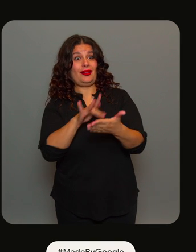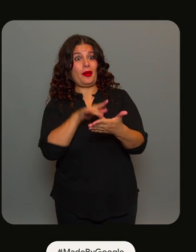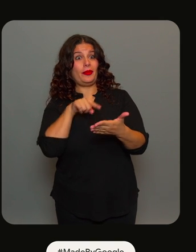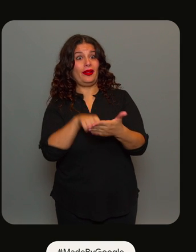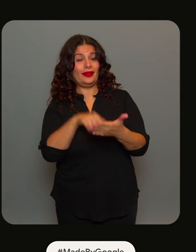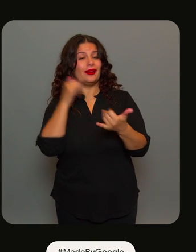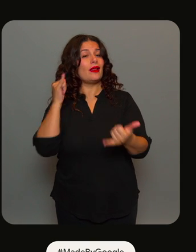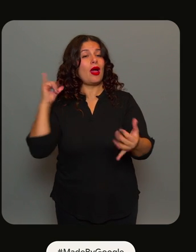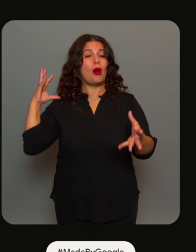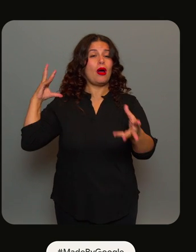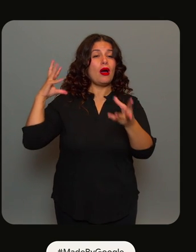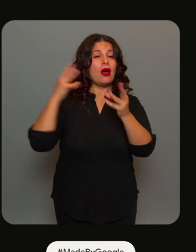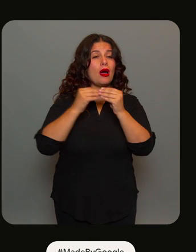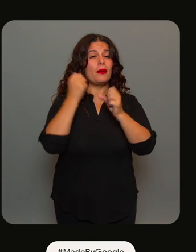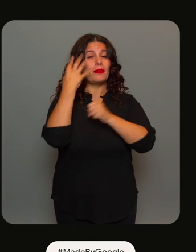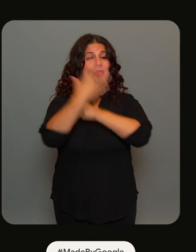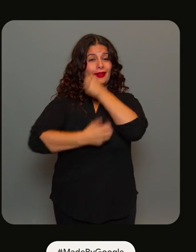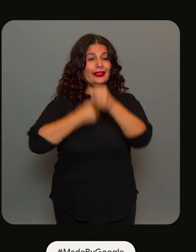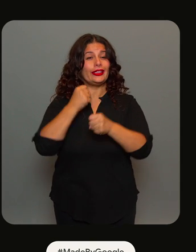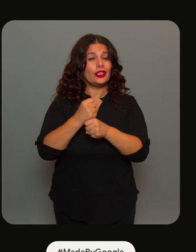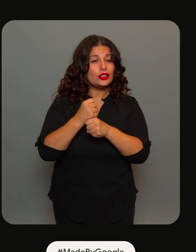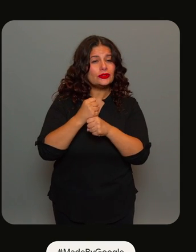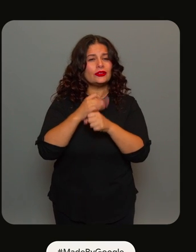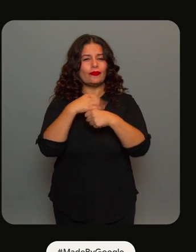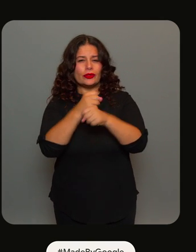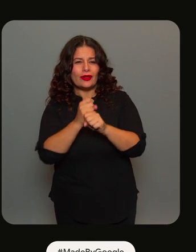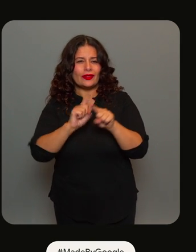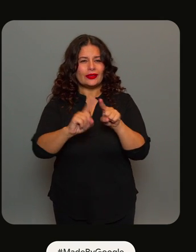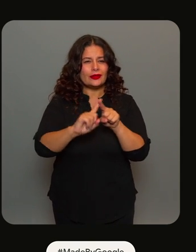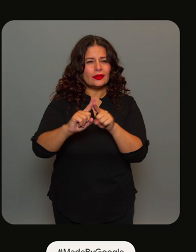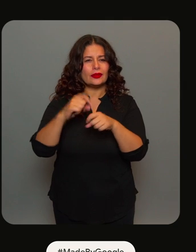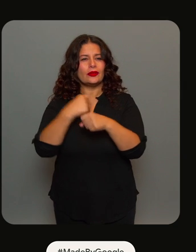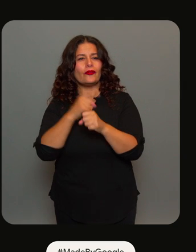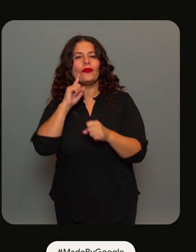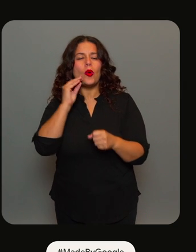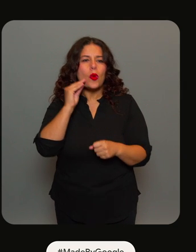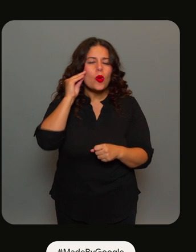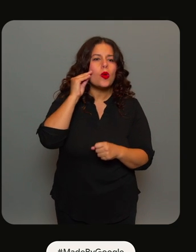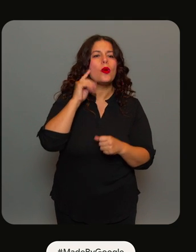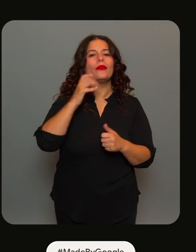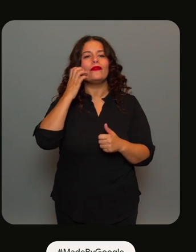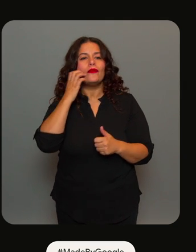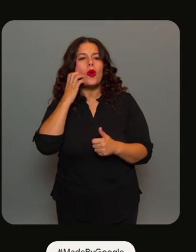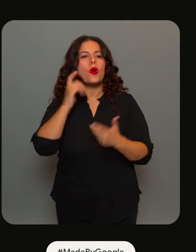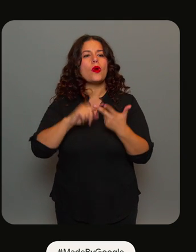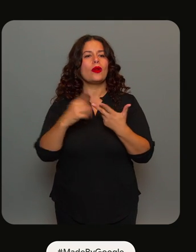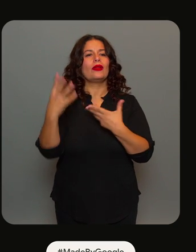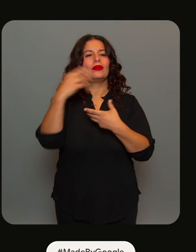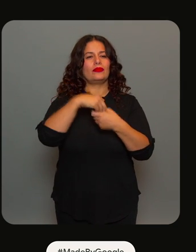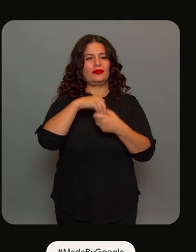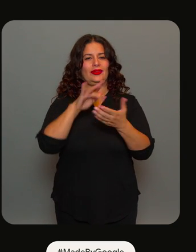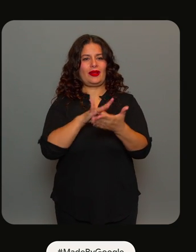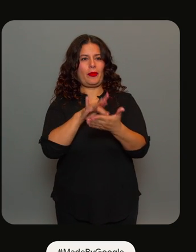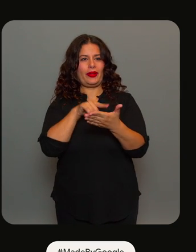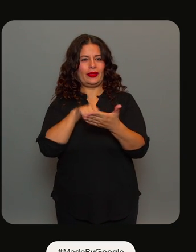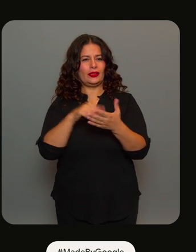years of making products for the home and for Pixel and combining it into one great device.